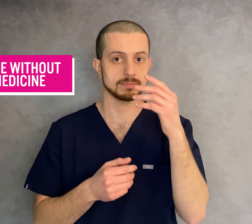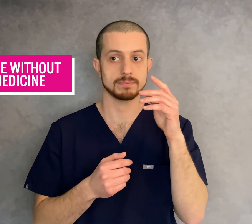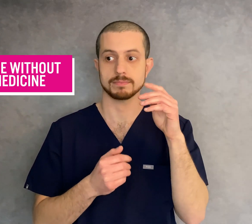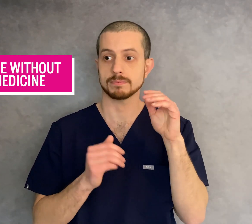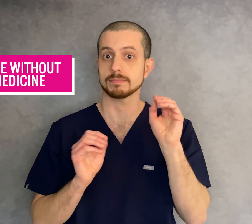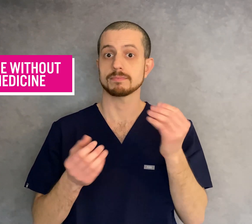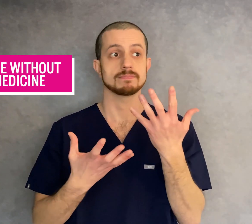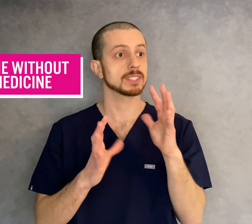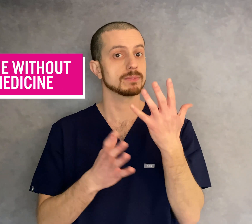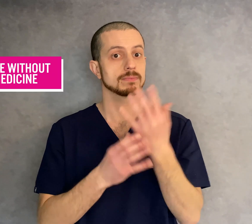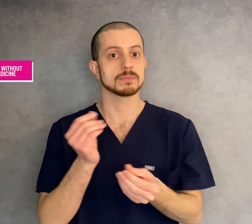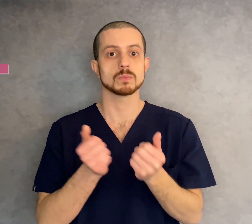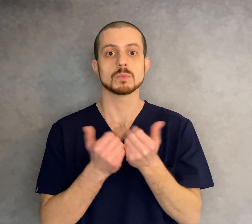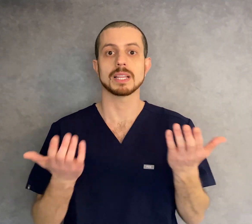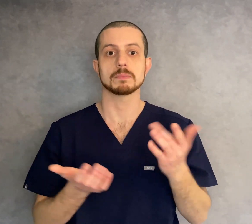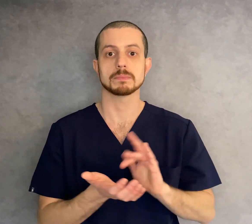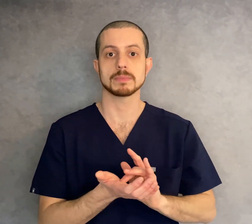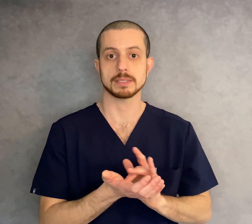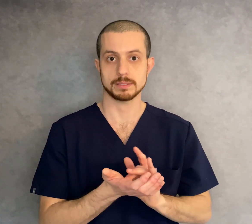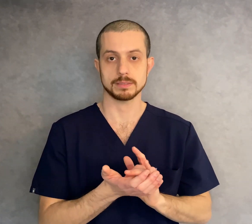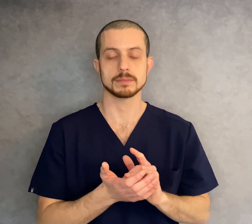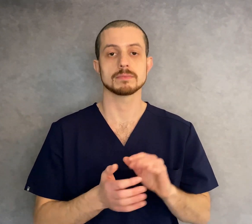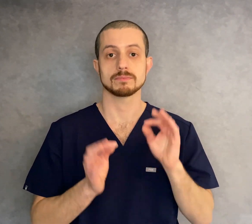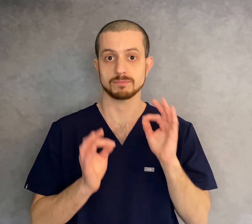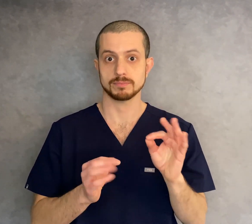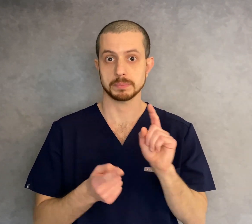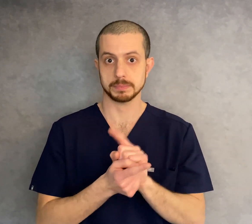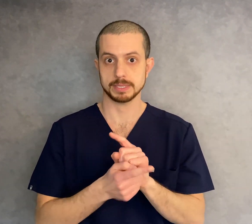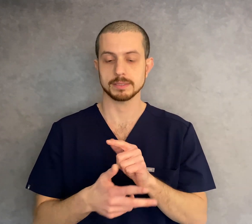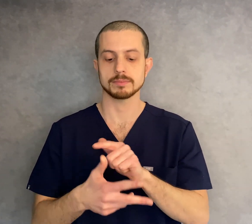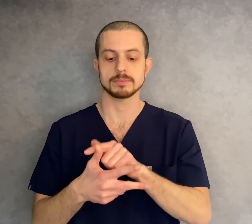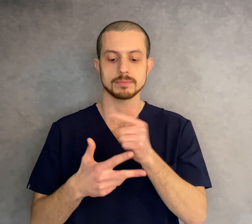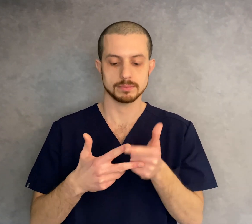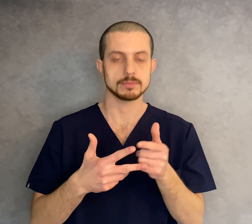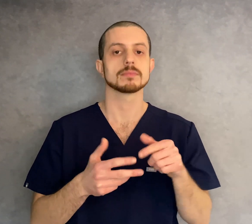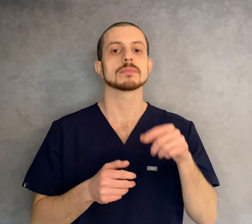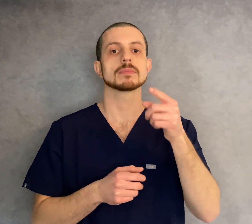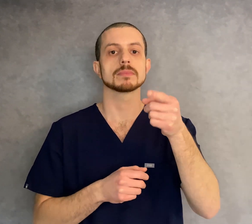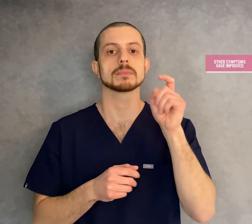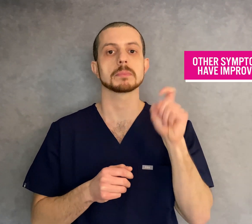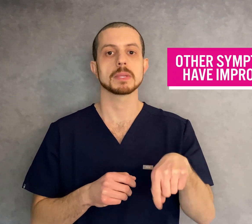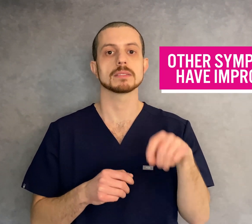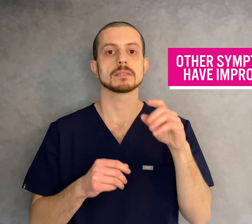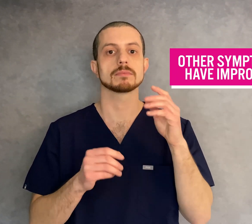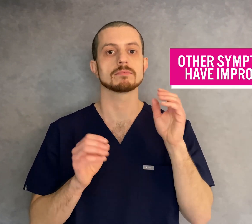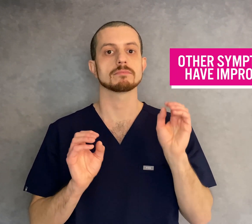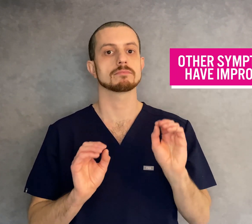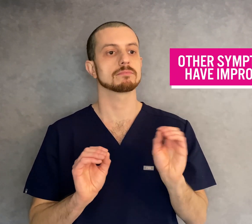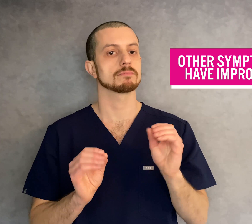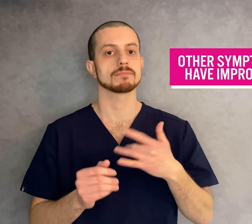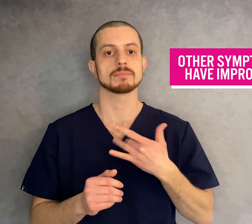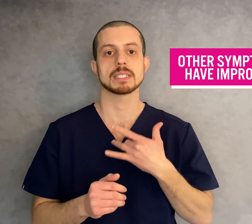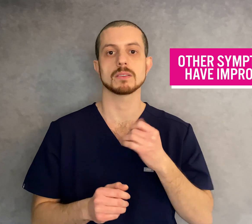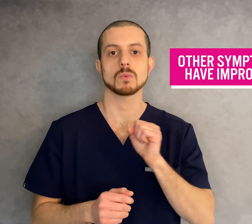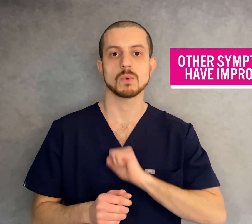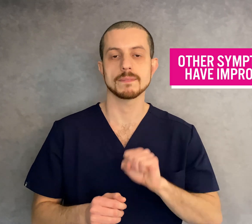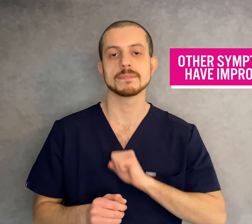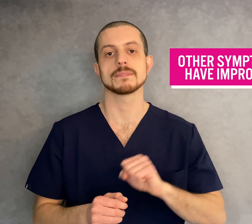without needing to use medication. If you meet that criterion, then (2) other symptoms like coughing and